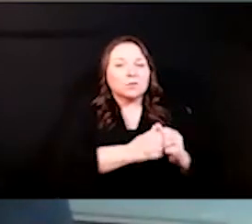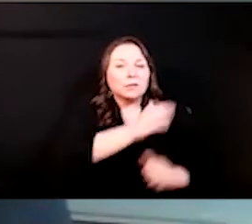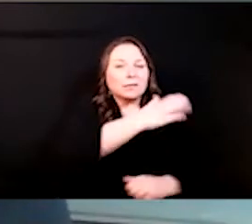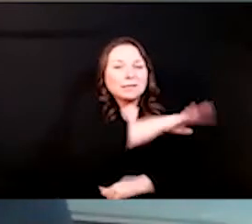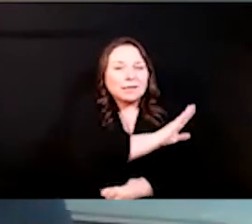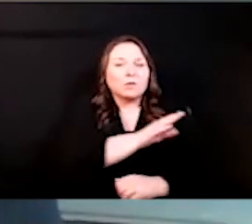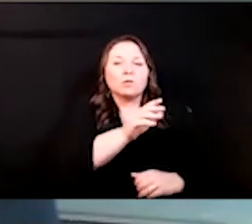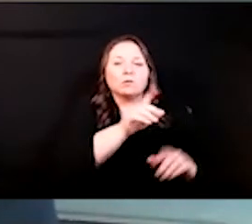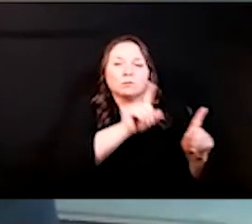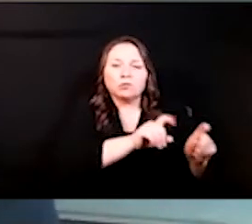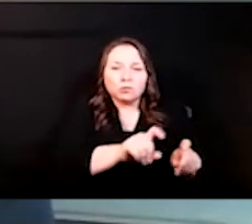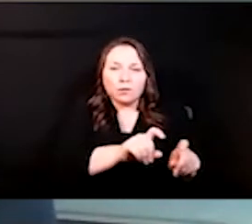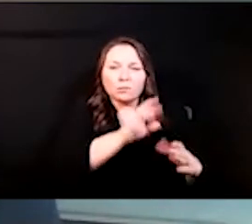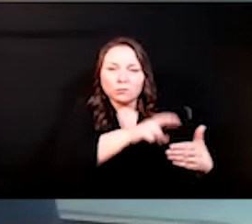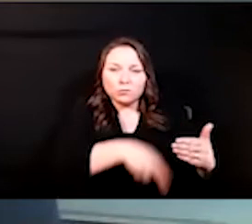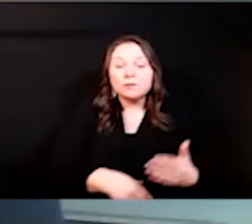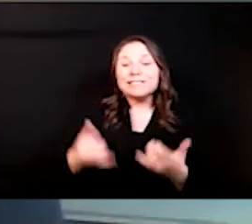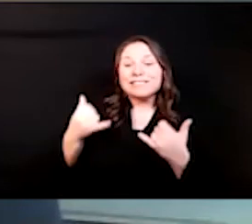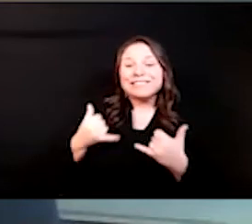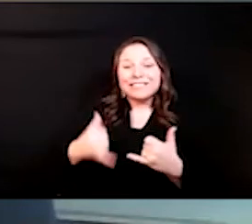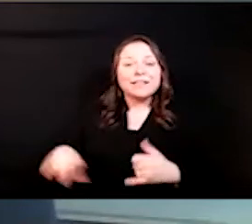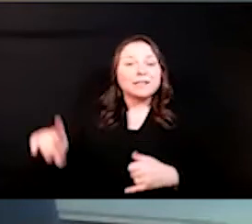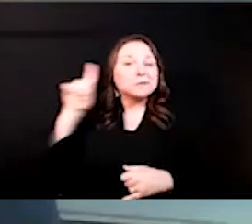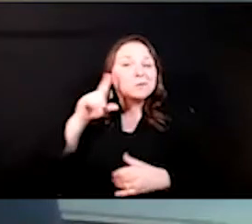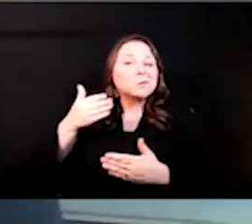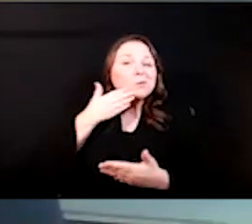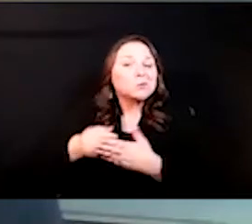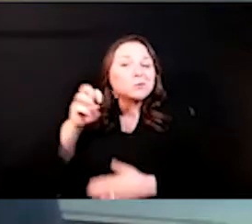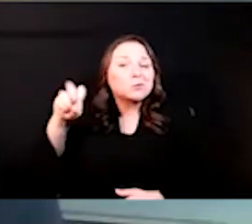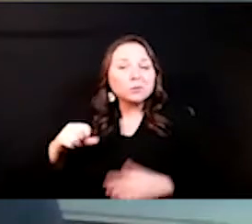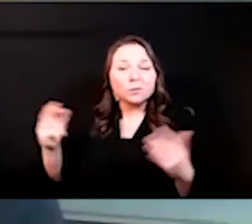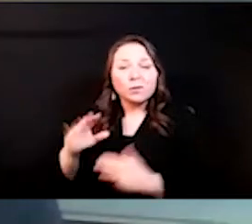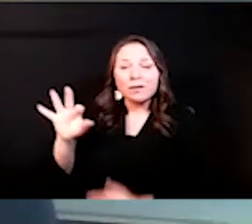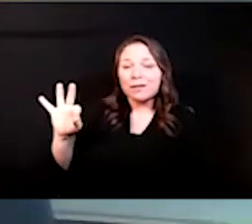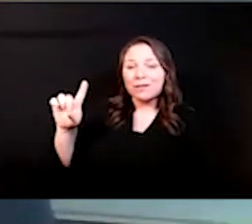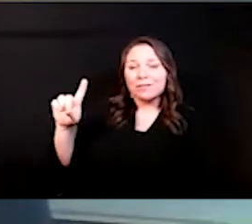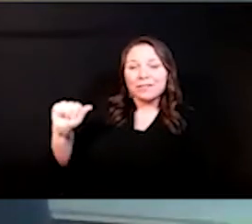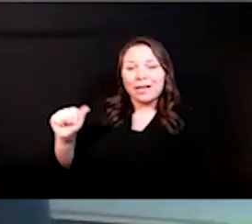TRIAL RESULTS. NOW, AS YOU MENTIONED TODAY, WE DID HEAR